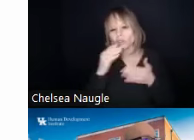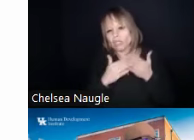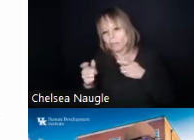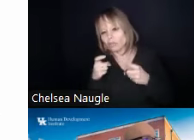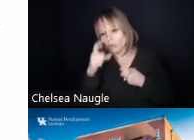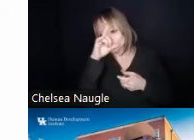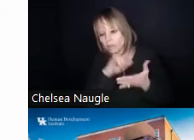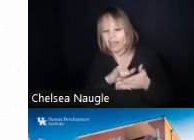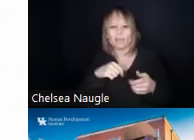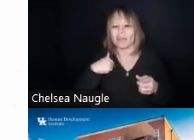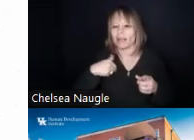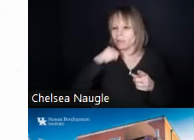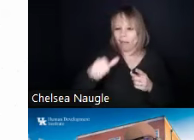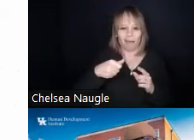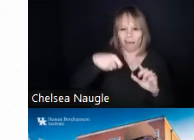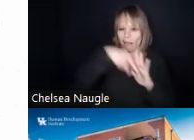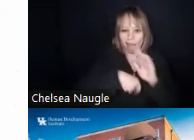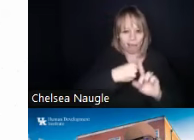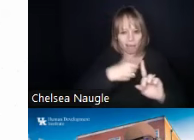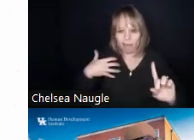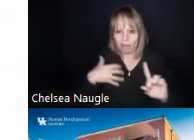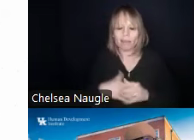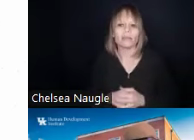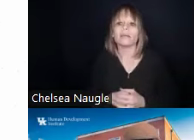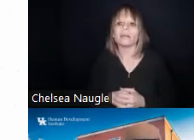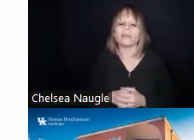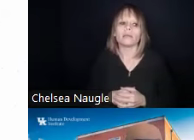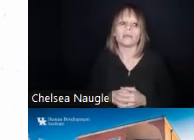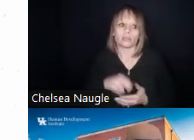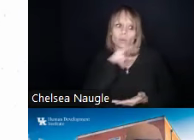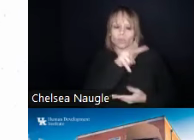right now. So if you look here you can see um over the course of time how